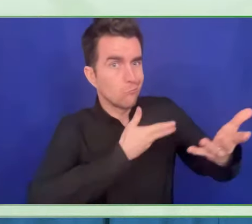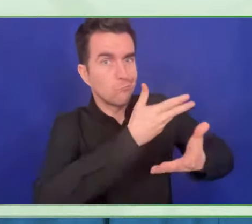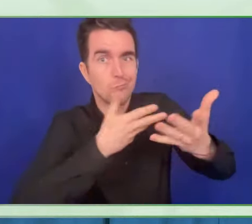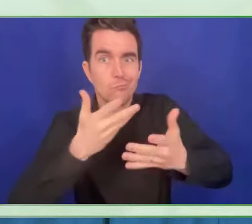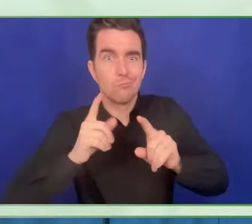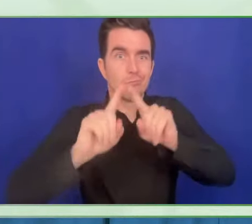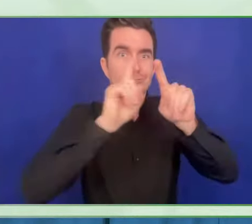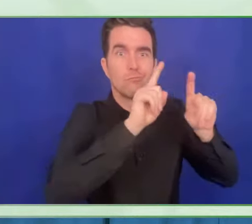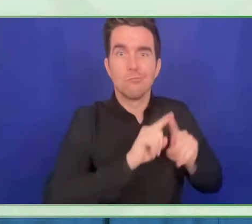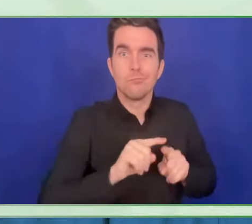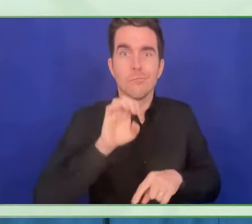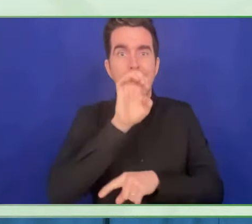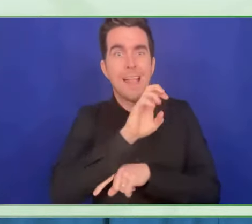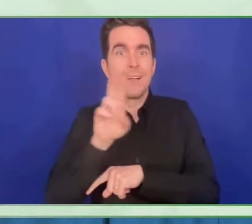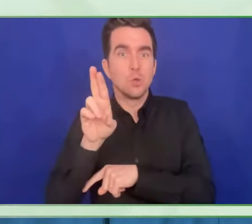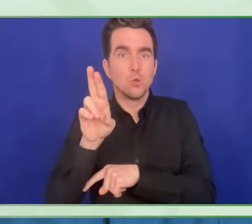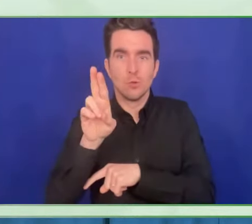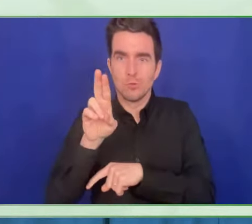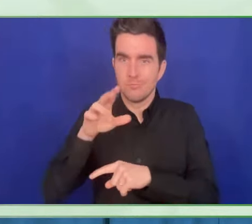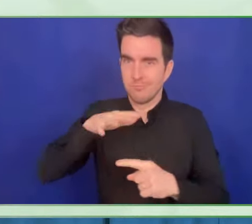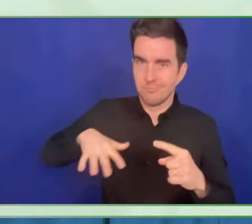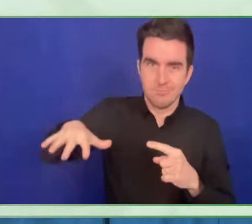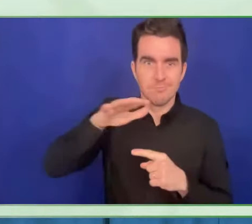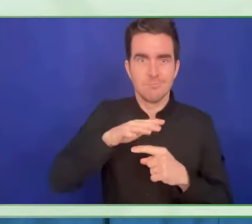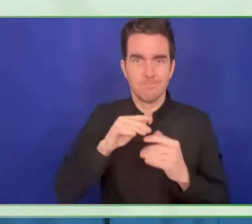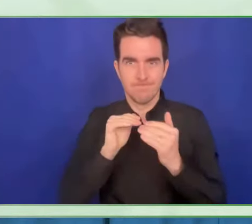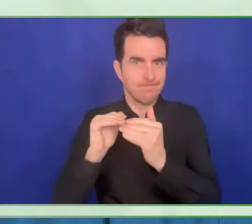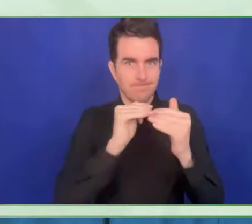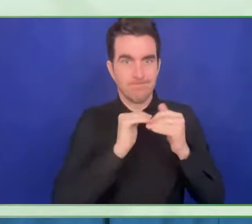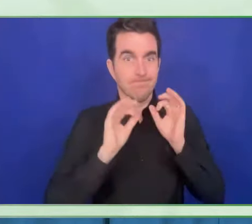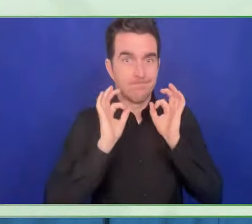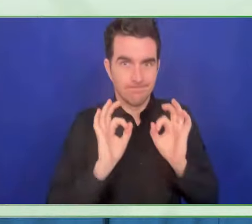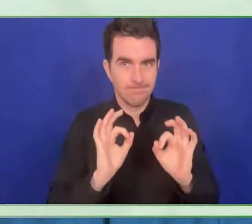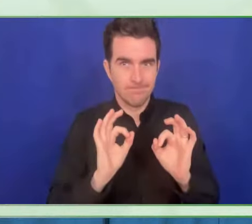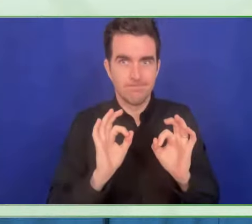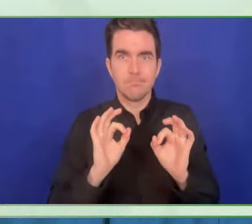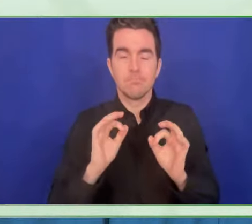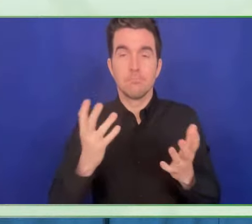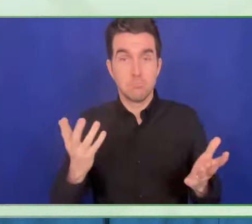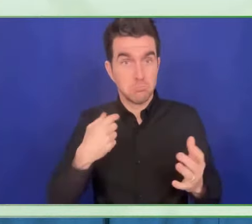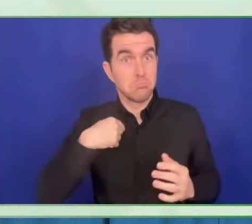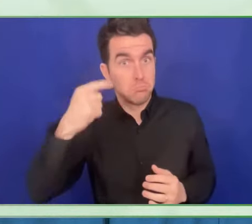reporting on seeing how our activities, the actions that we set